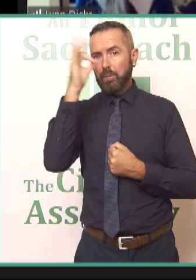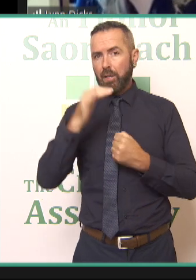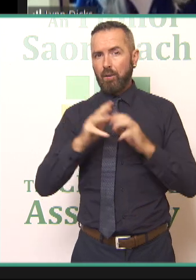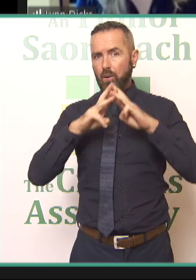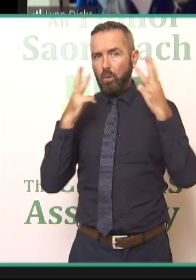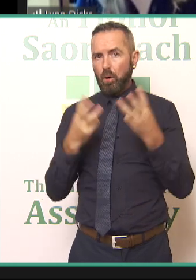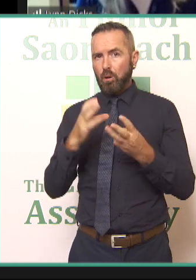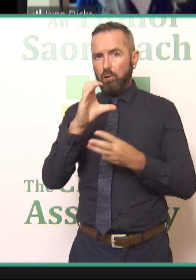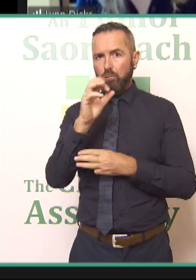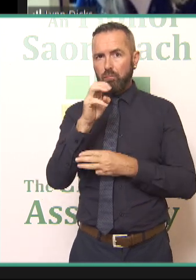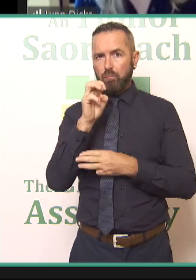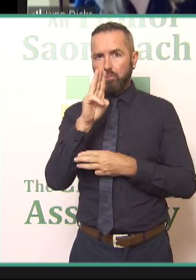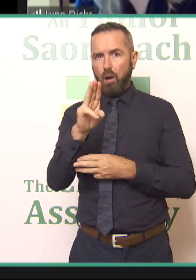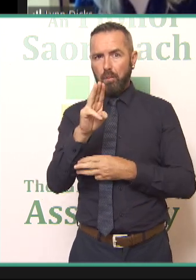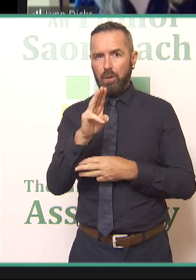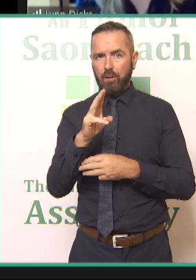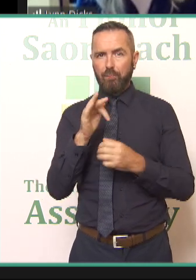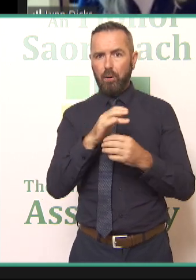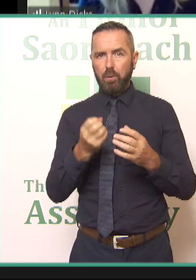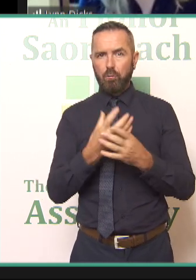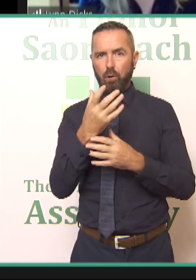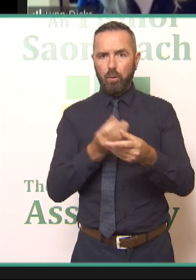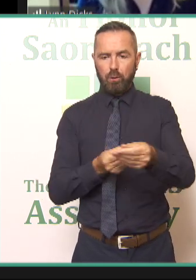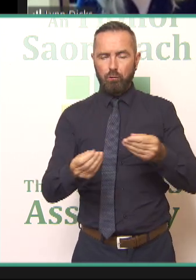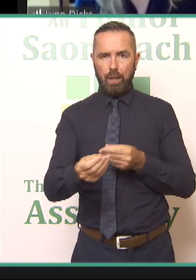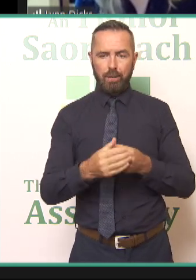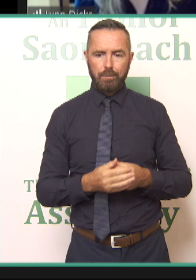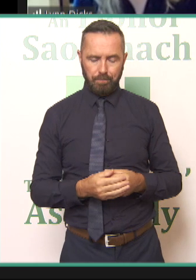products for global trade and I'm going to show you a map of where in the world food is coming